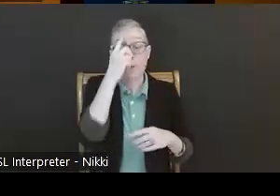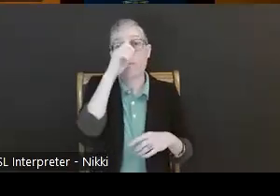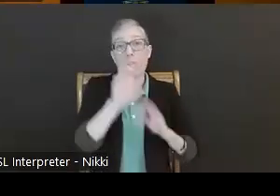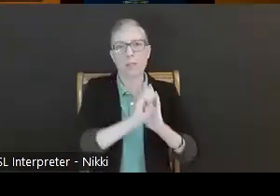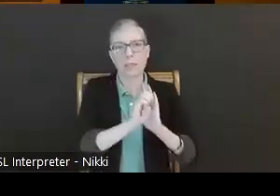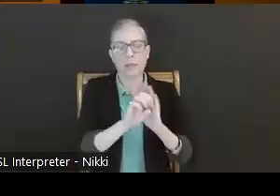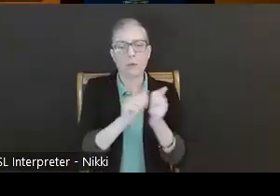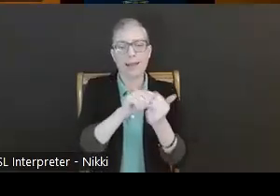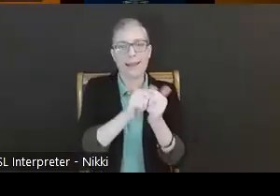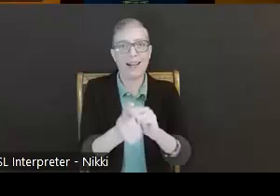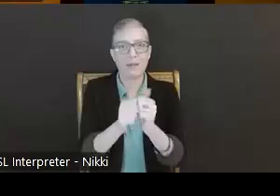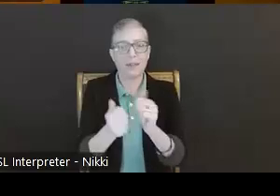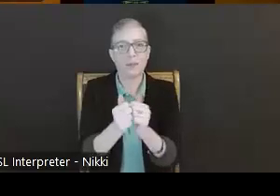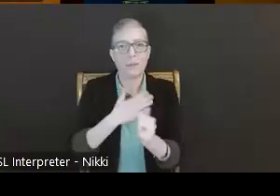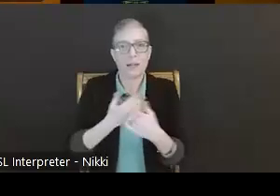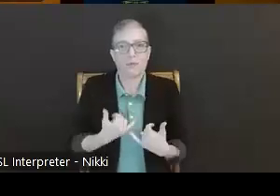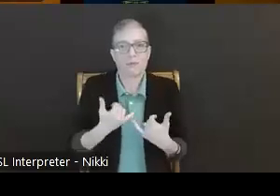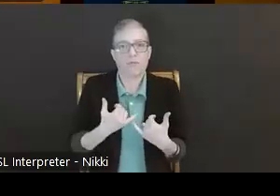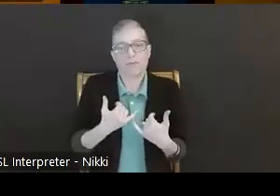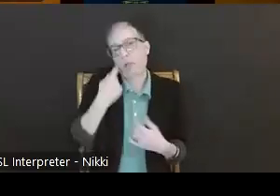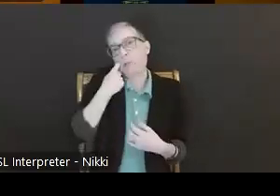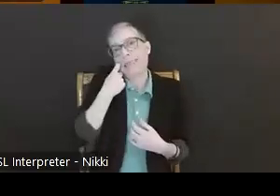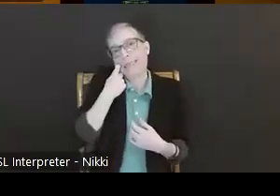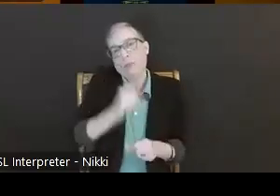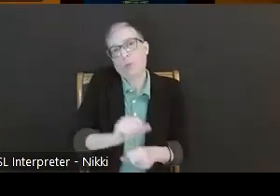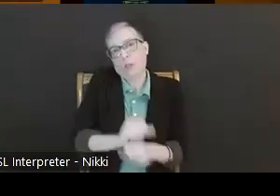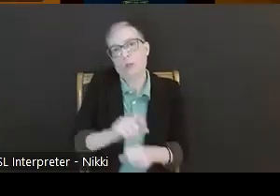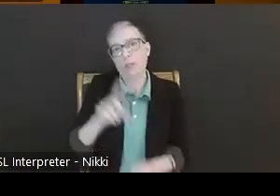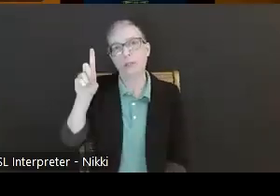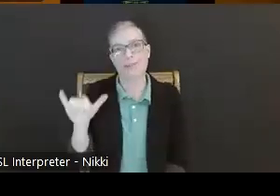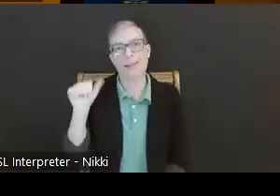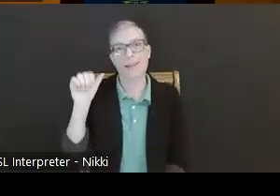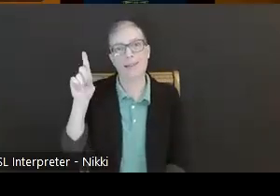my recent work in dietic Life review therapy and then talking through a little bit of future